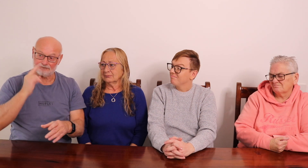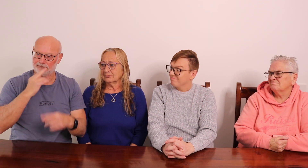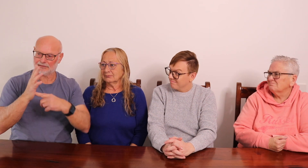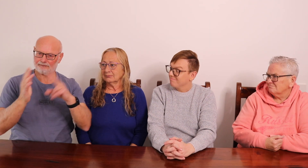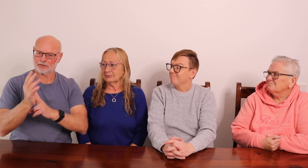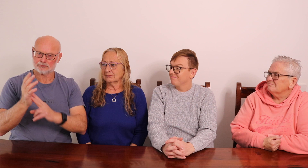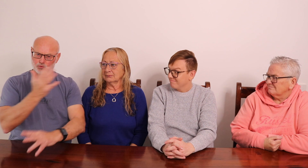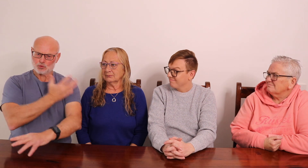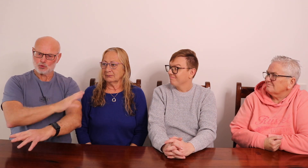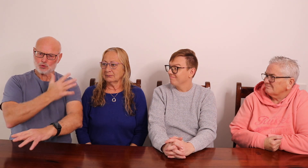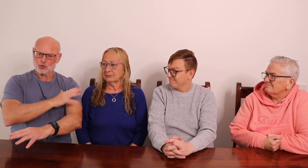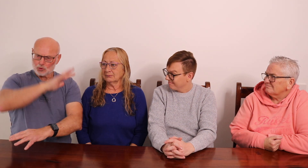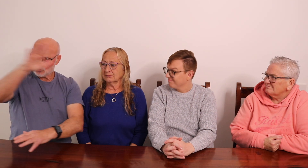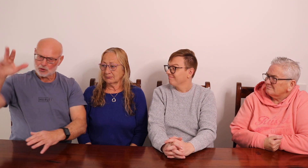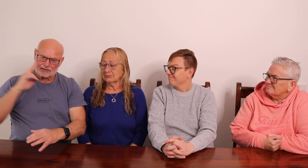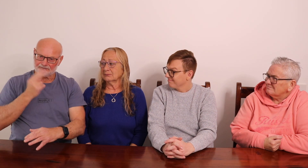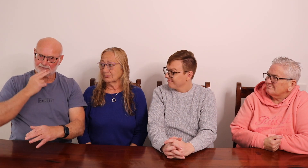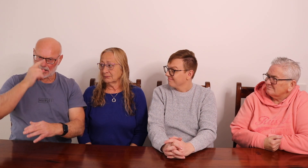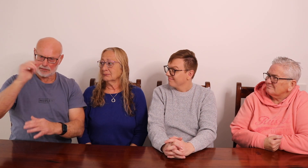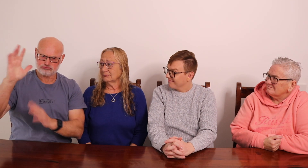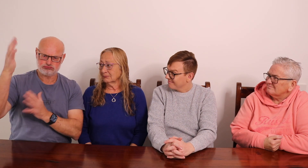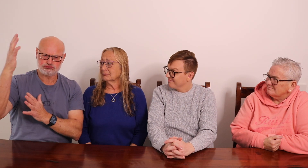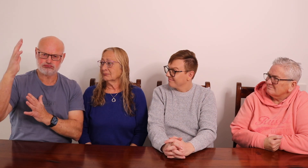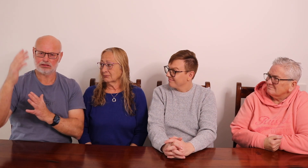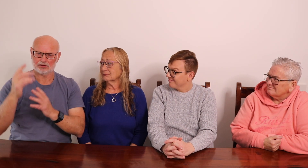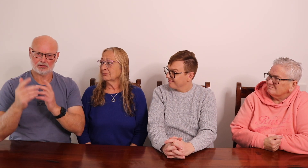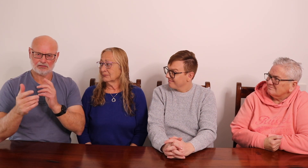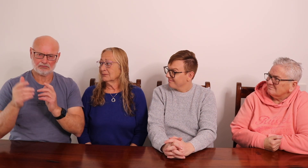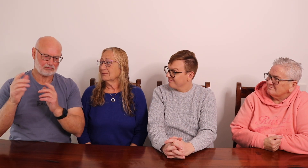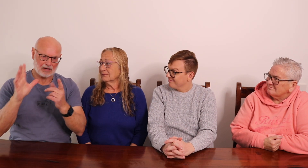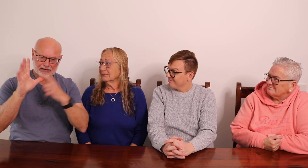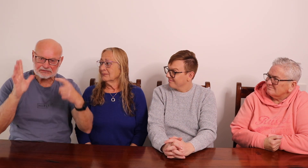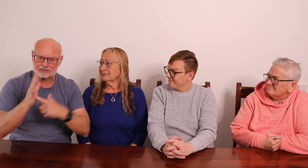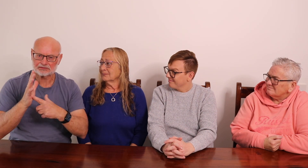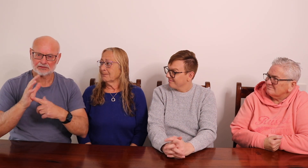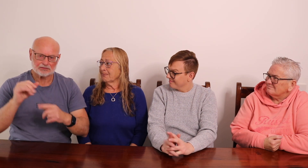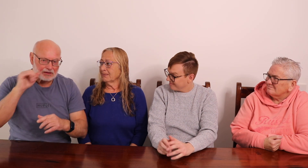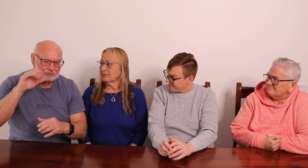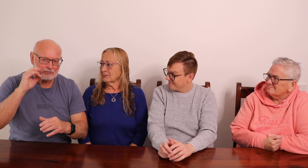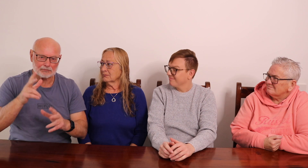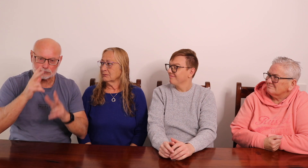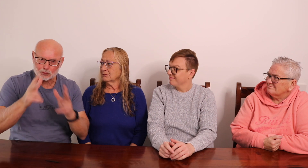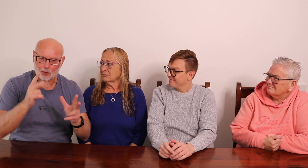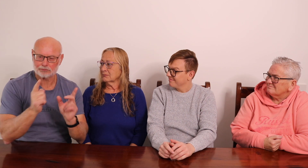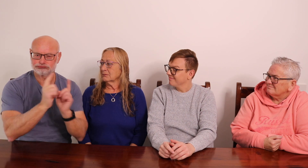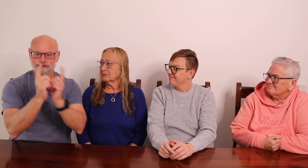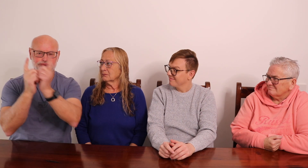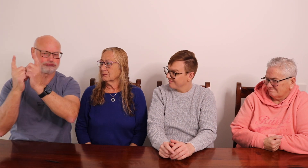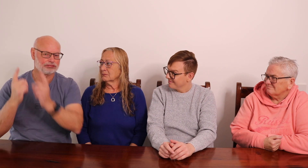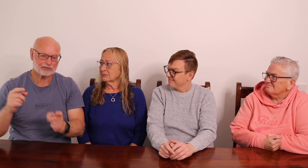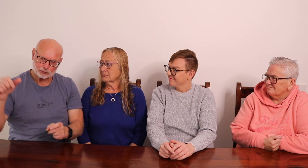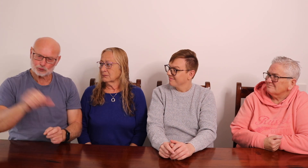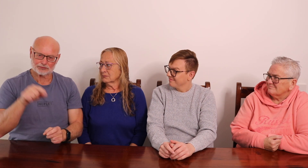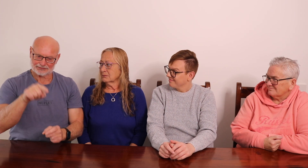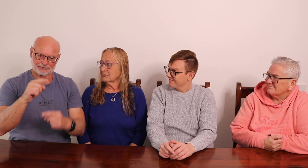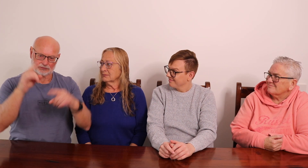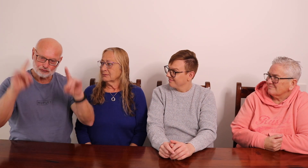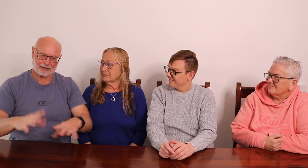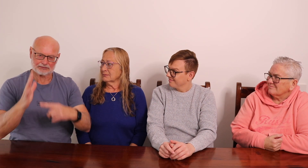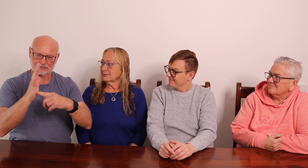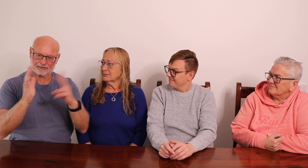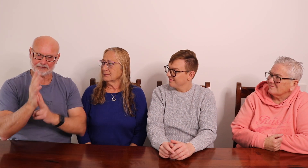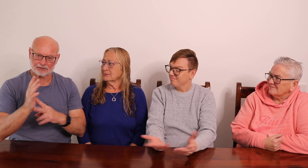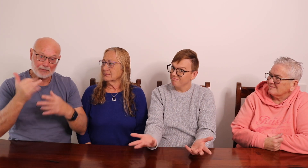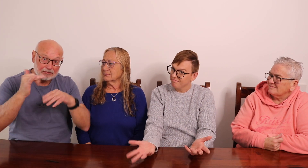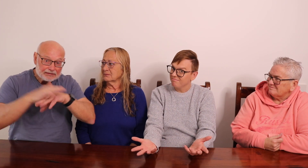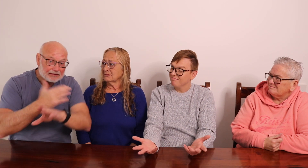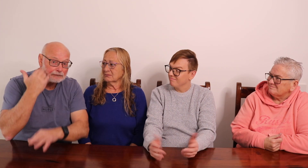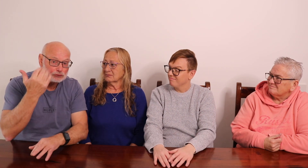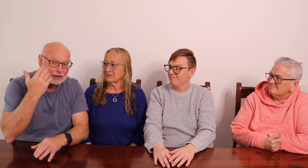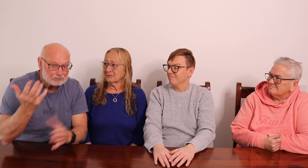We can proudly see their act, comedian, jokes, Auslan on TV. Maybe in the future?